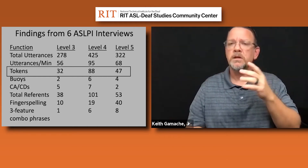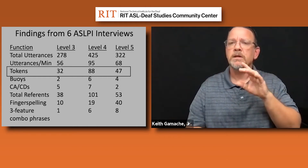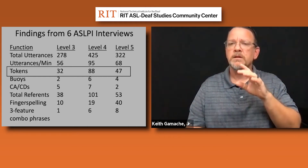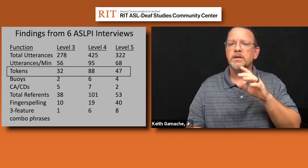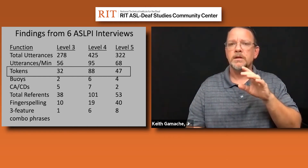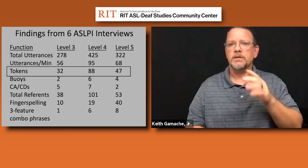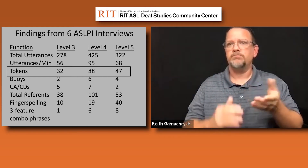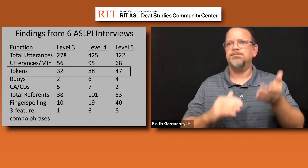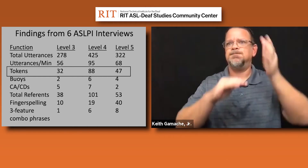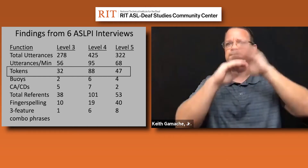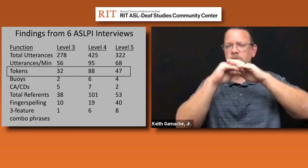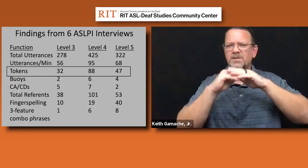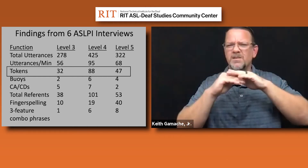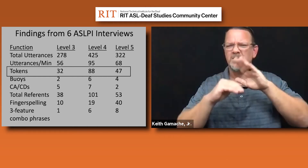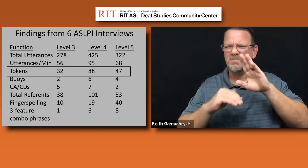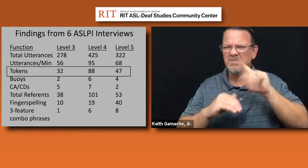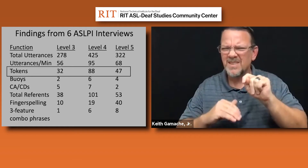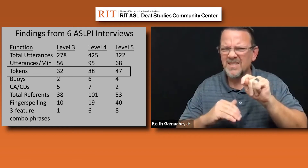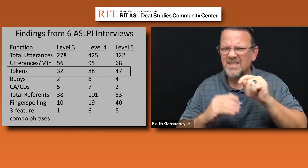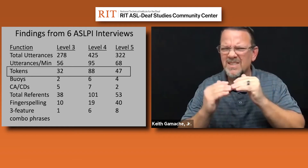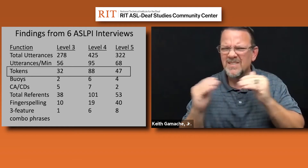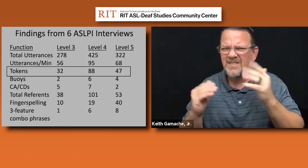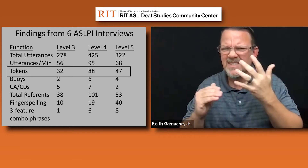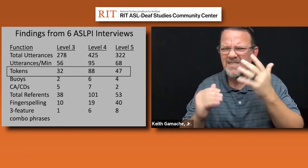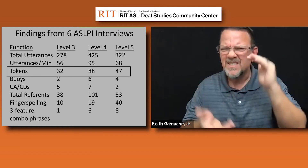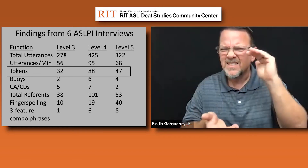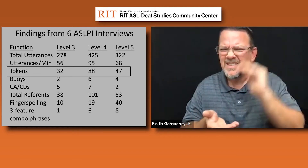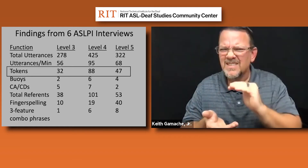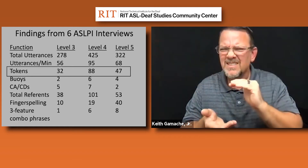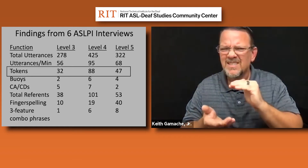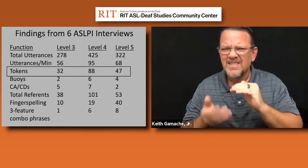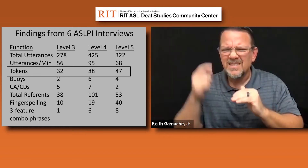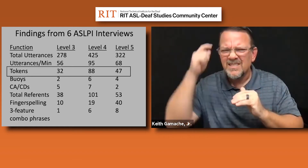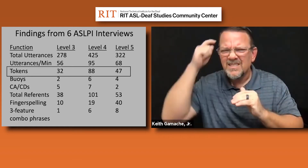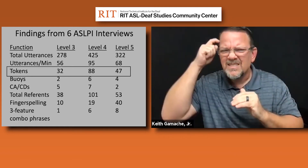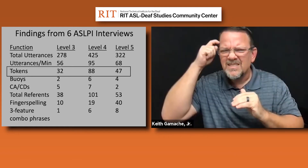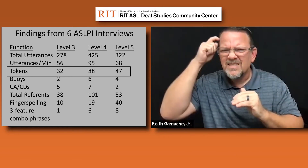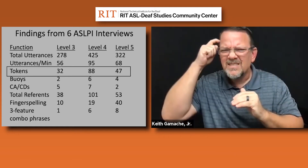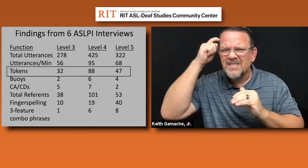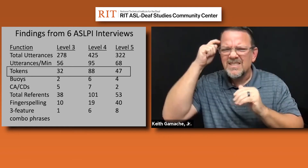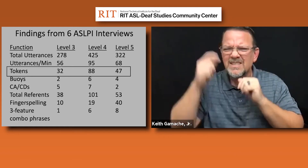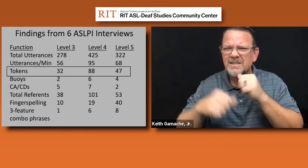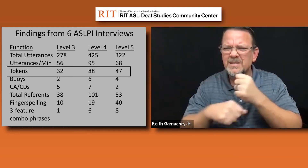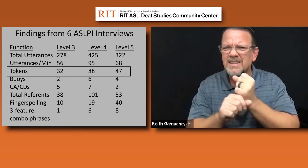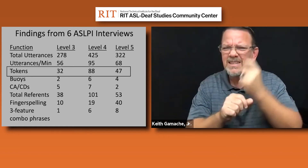A Level 4 user used 88, but if you look at a Level 5 user, they actually use less tokens